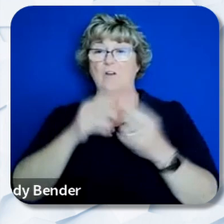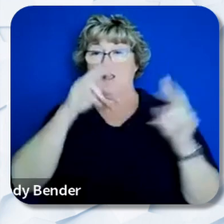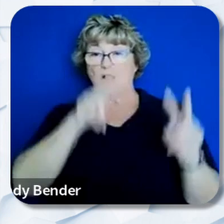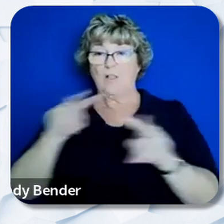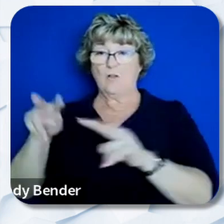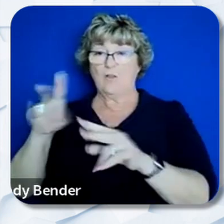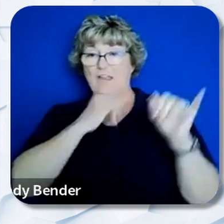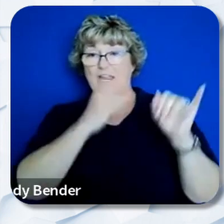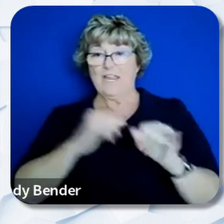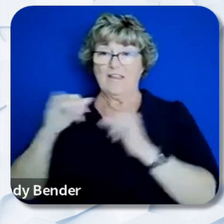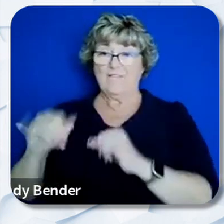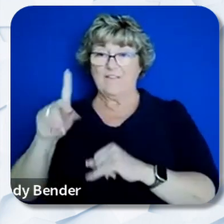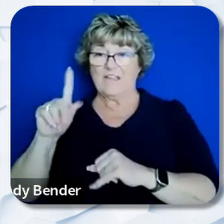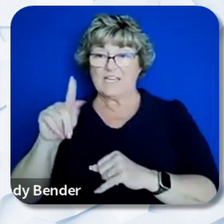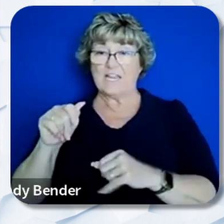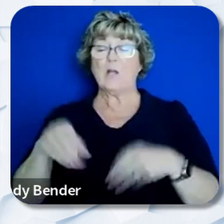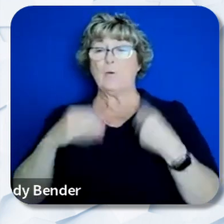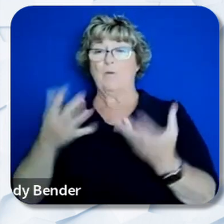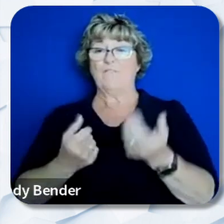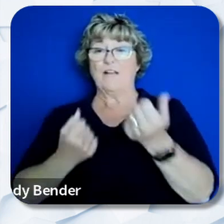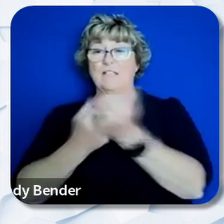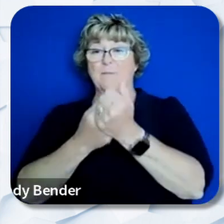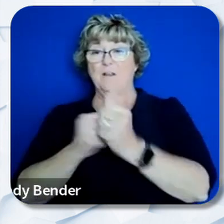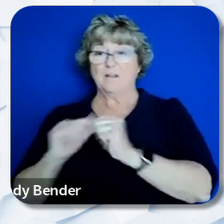We will provide support if they need that, and we will continue to review that. But we